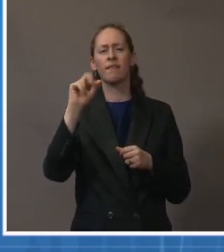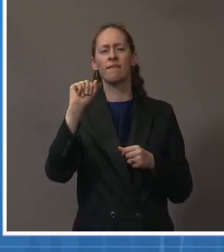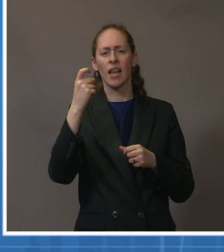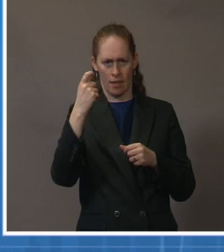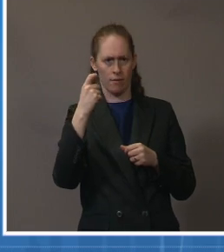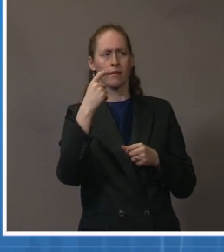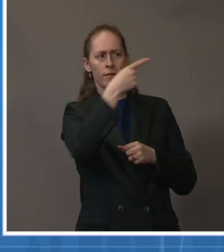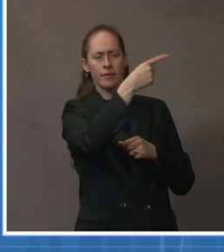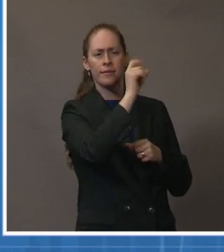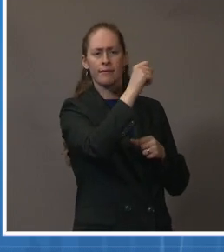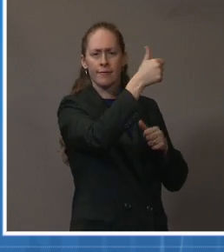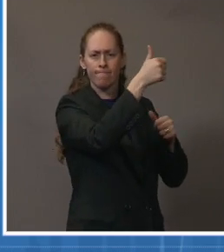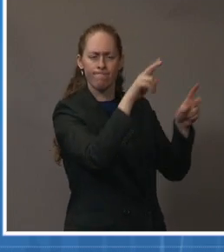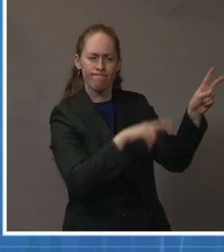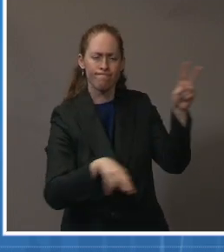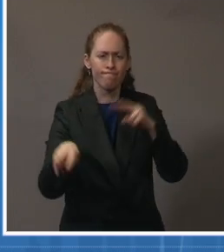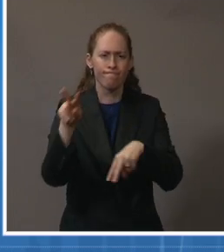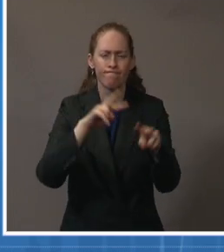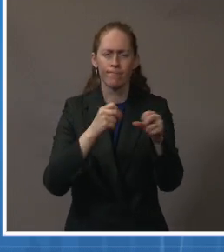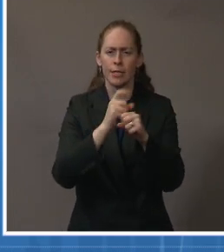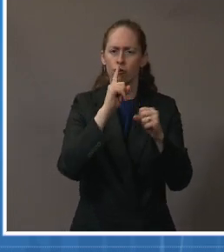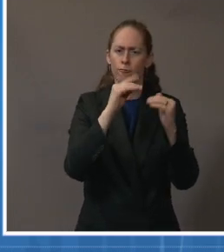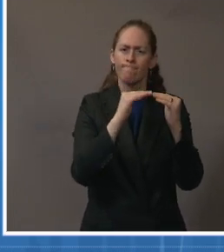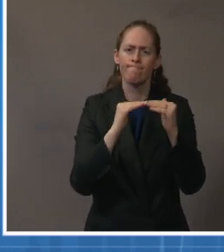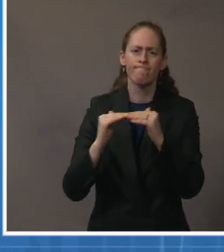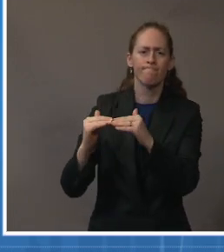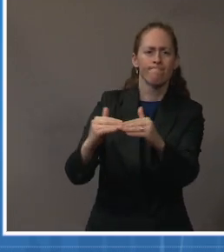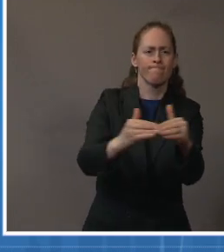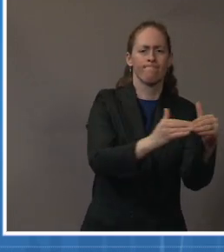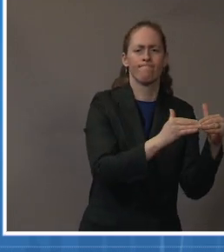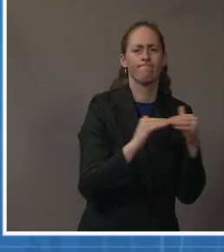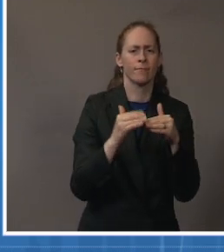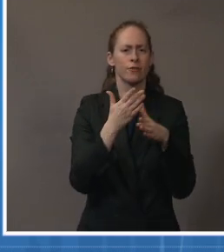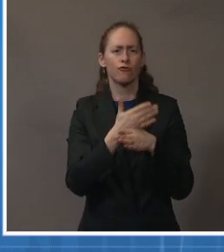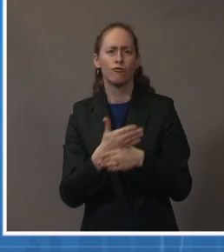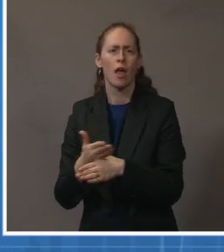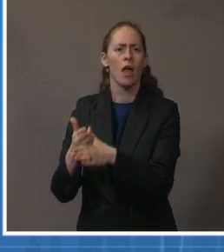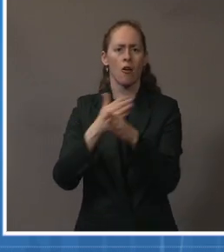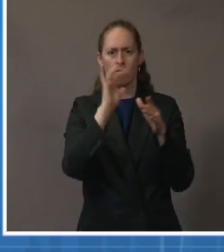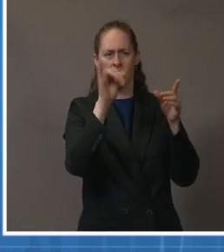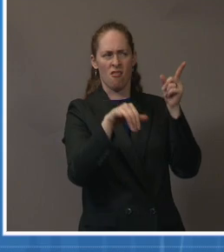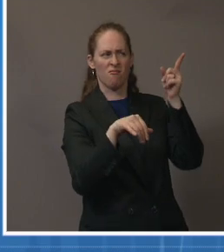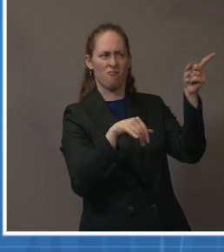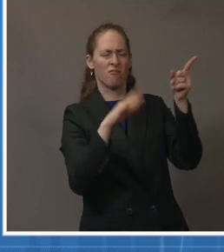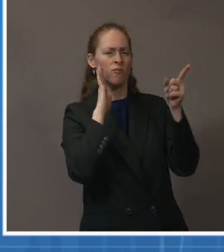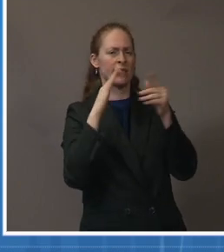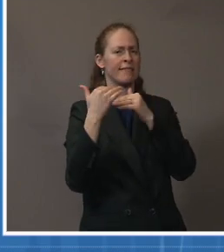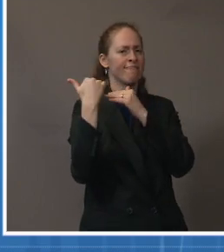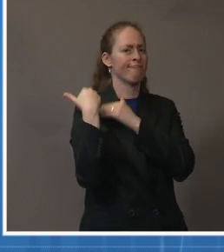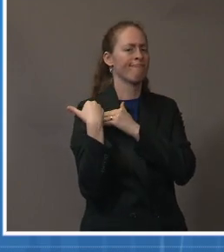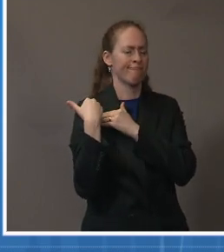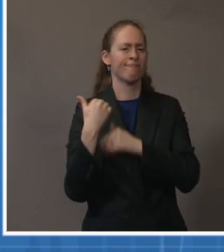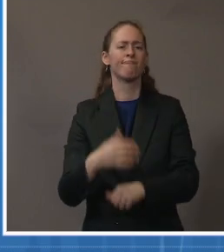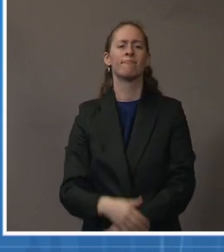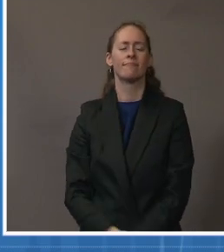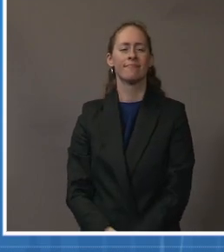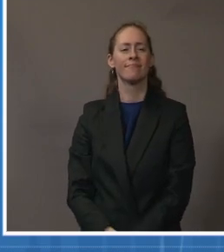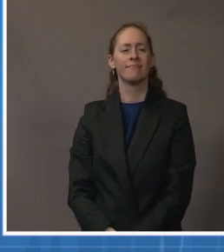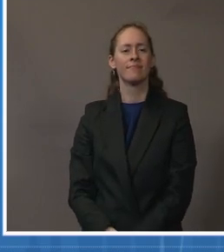and will facilitate sharing with those most at risk. And we decided to share up to 25 percent of these vaccines